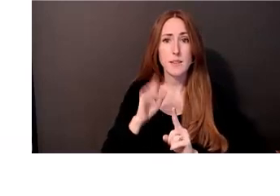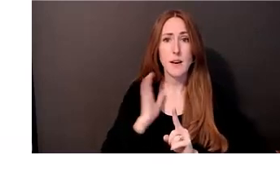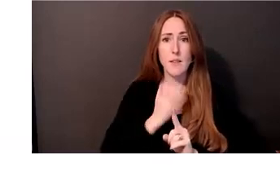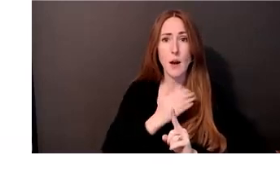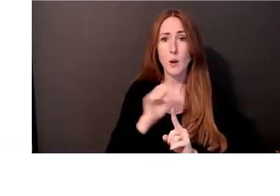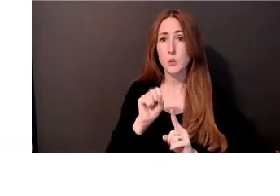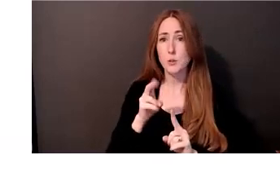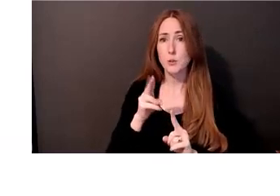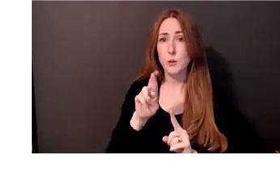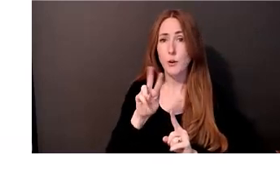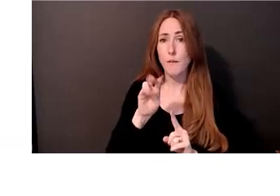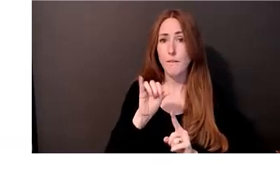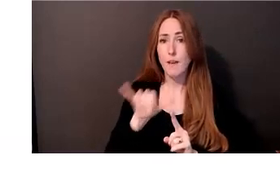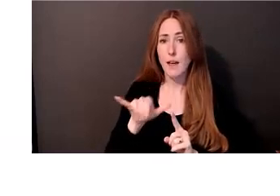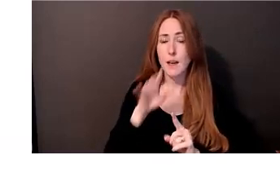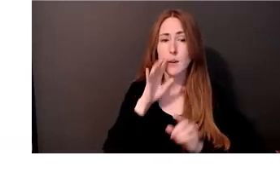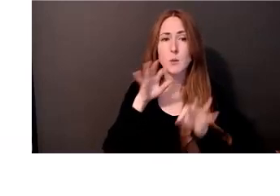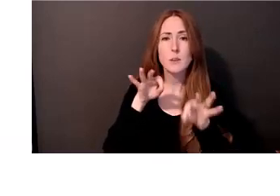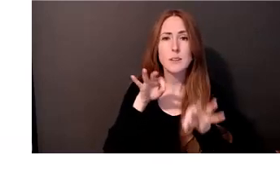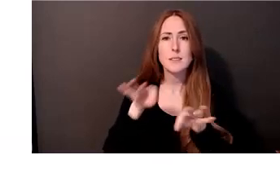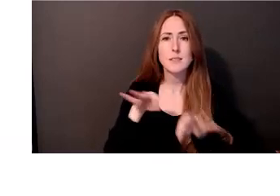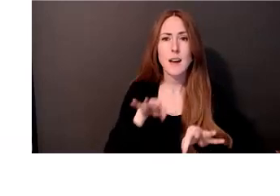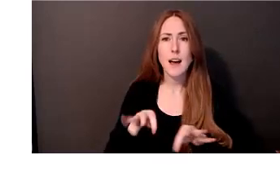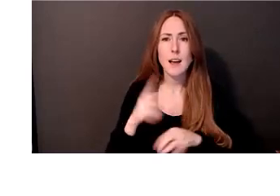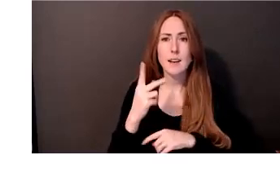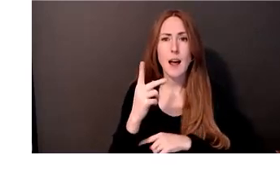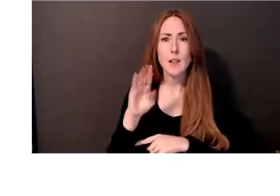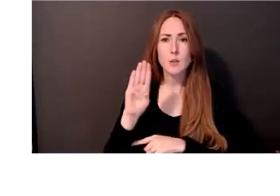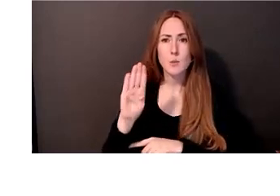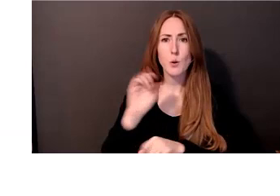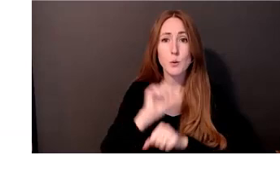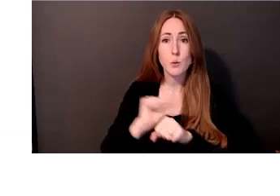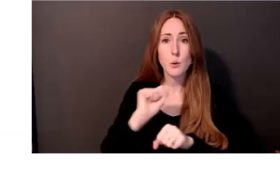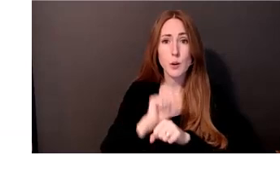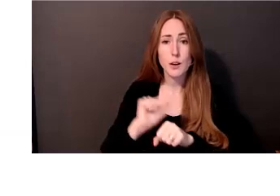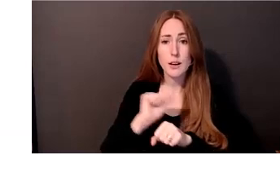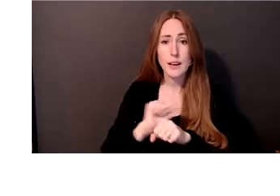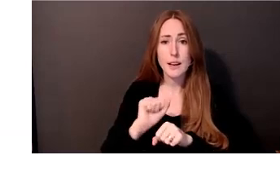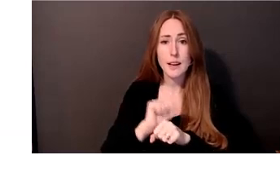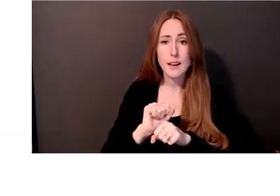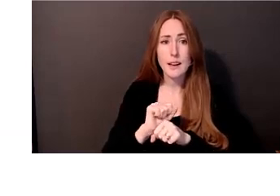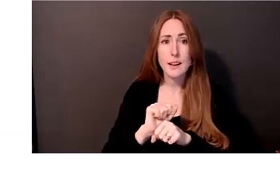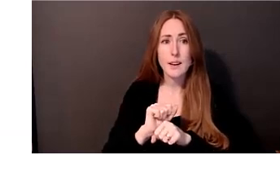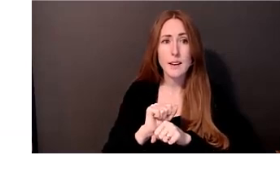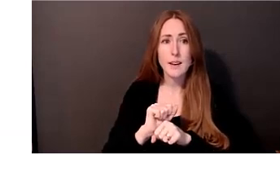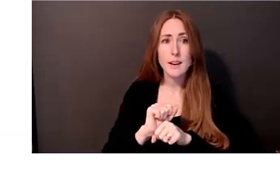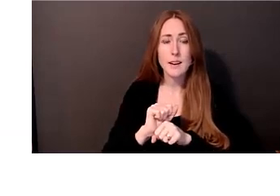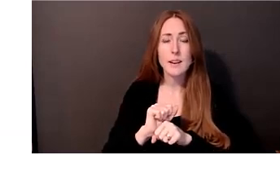the profile of knowledge brokers working in rehabilitation in term of sociodemographic and professional characteristics,